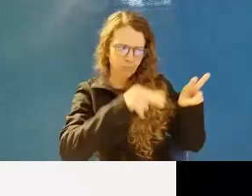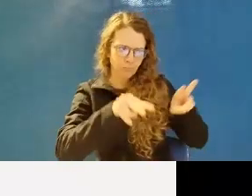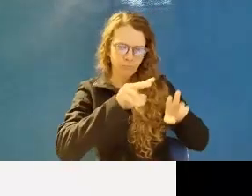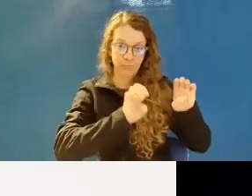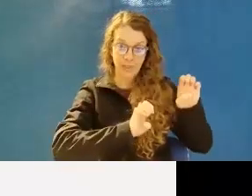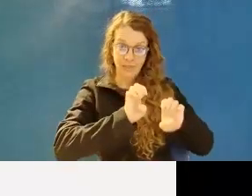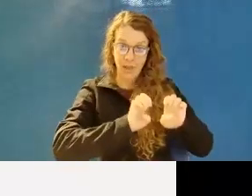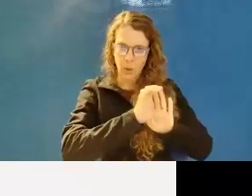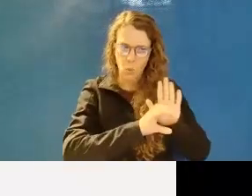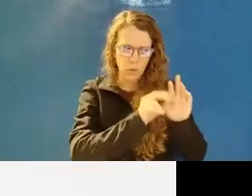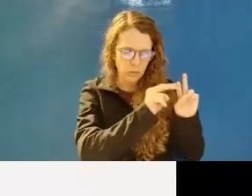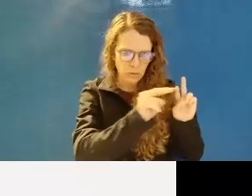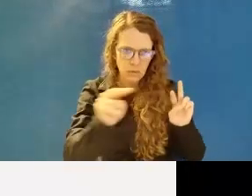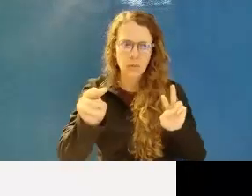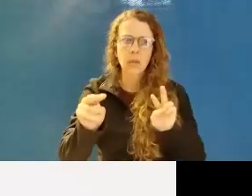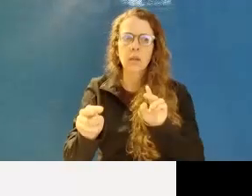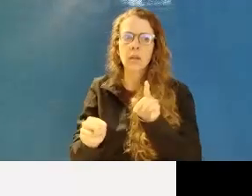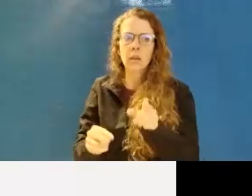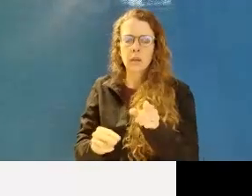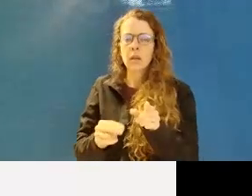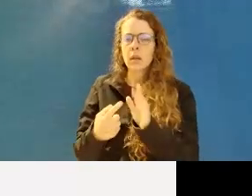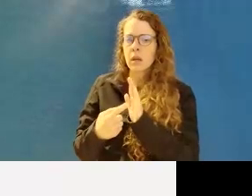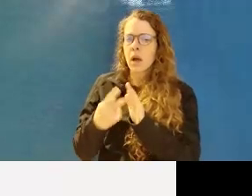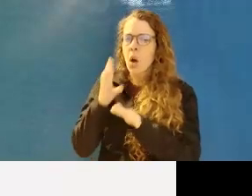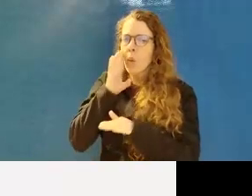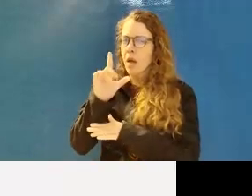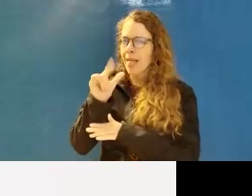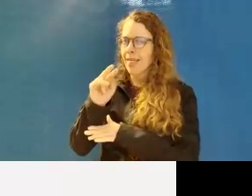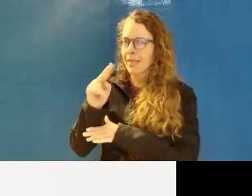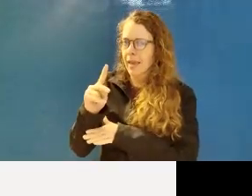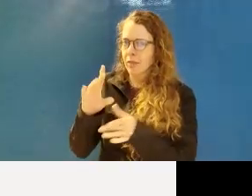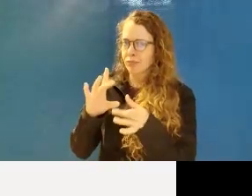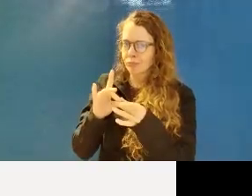So let me copy the link to provide it.